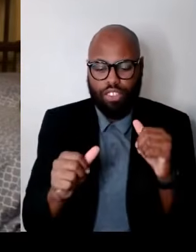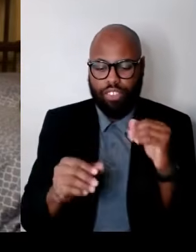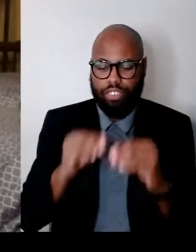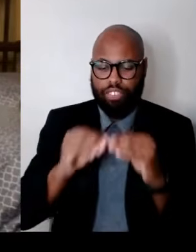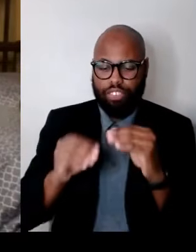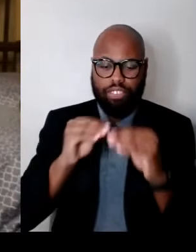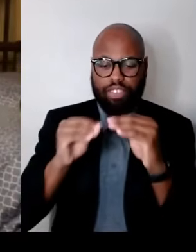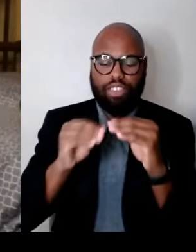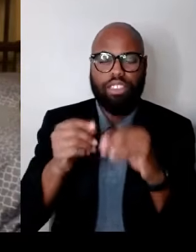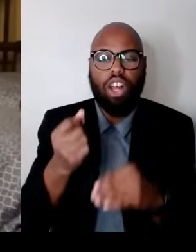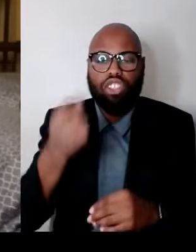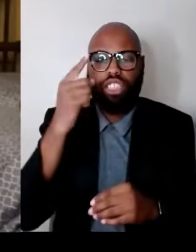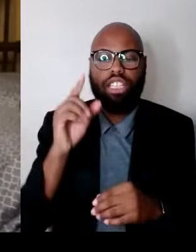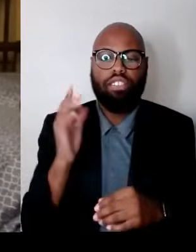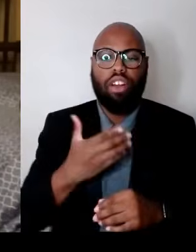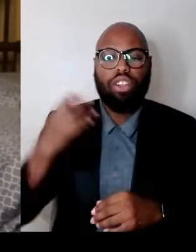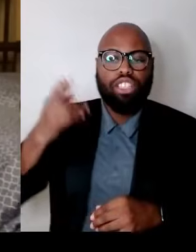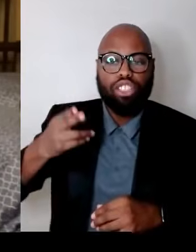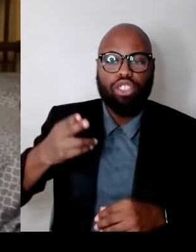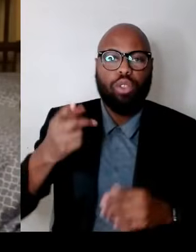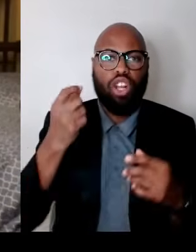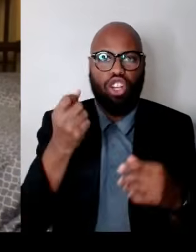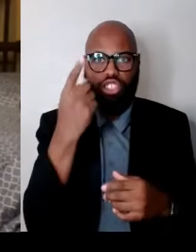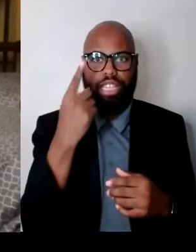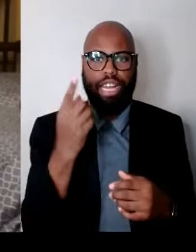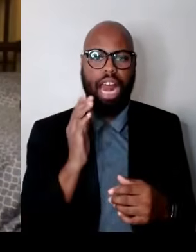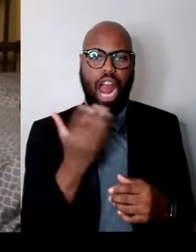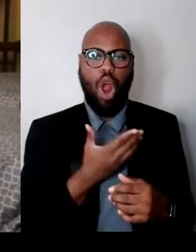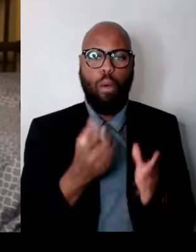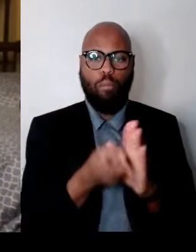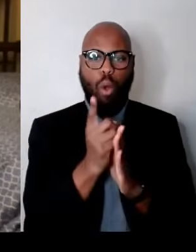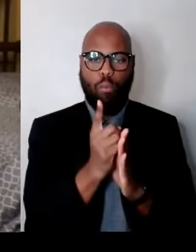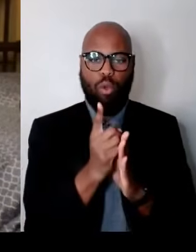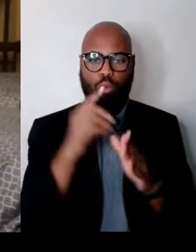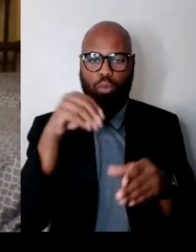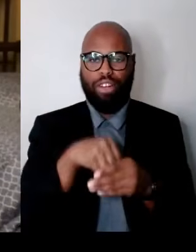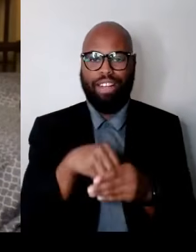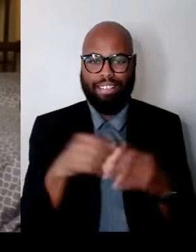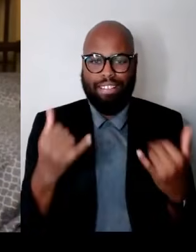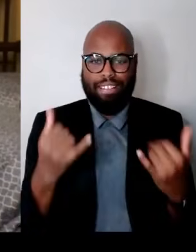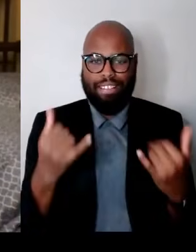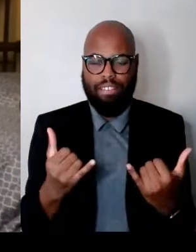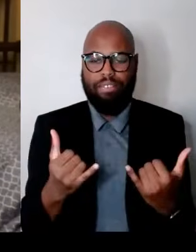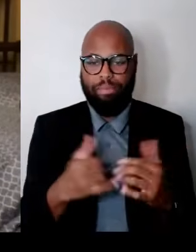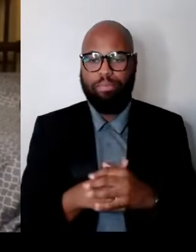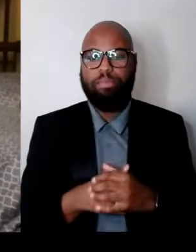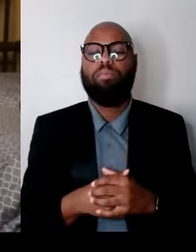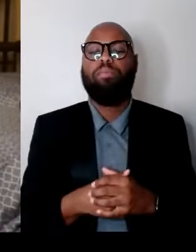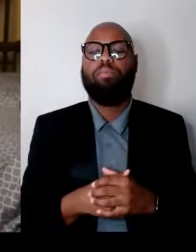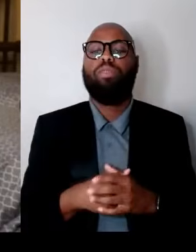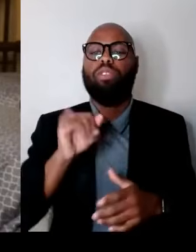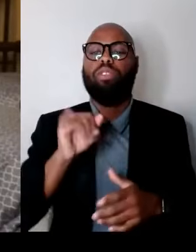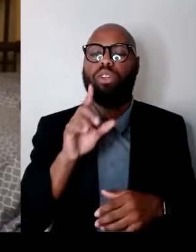so that we can understand the moment we're in. So if we're talking about the only option is action,